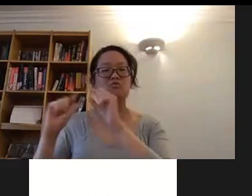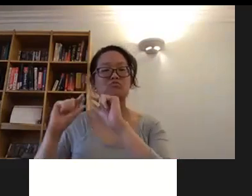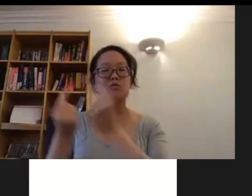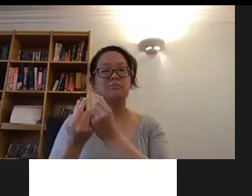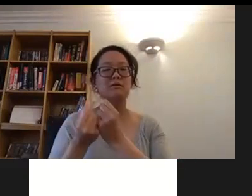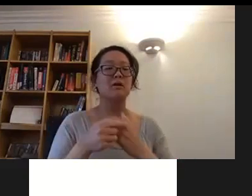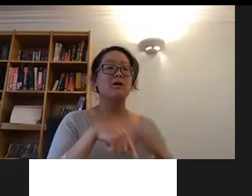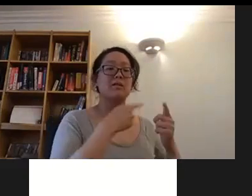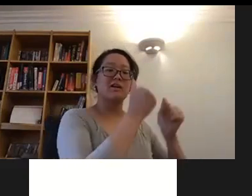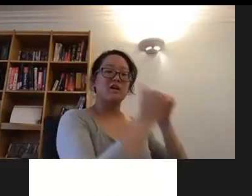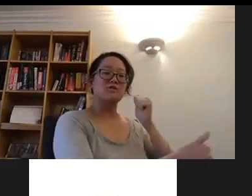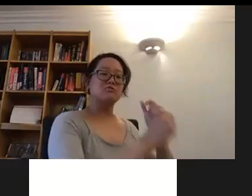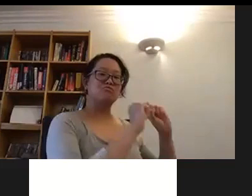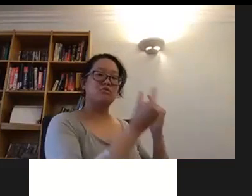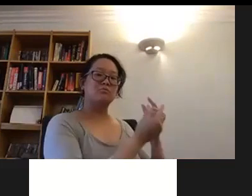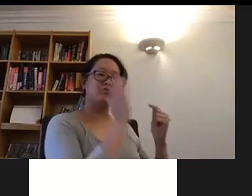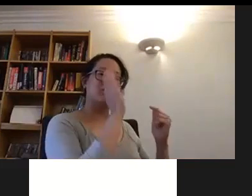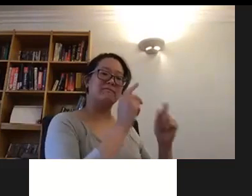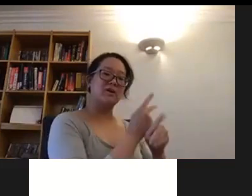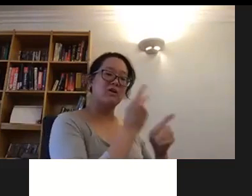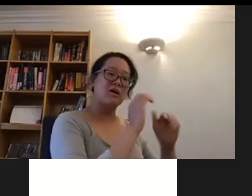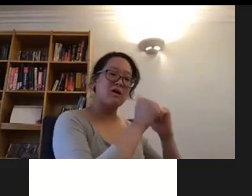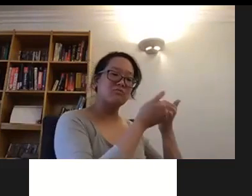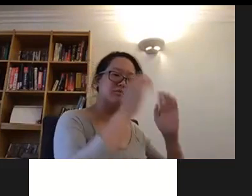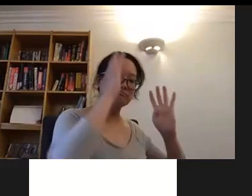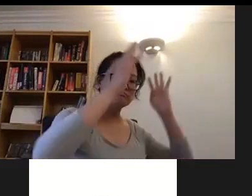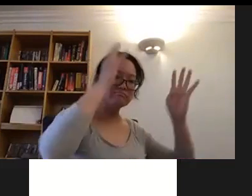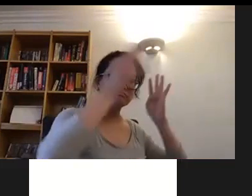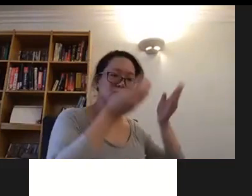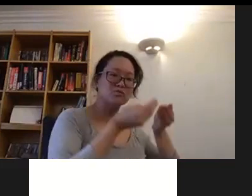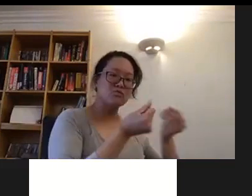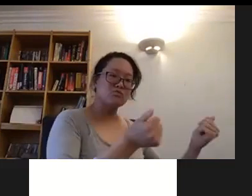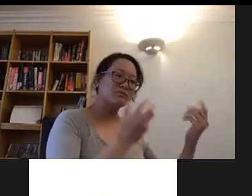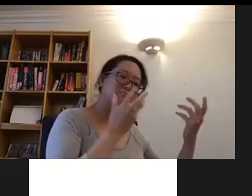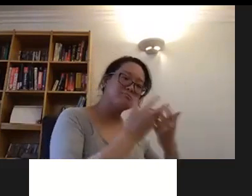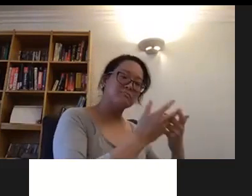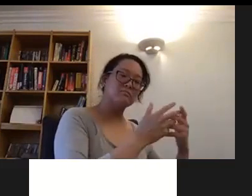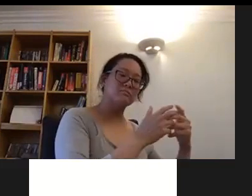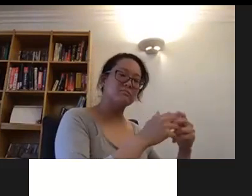And every single area there would be a different team focusing, and coming up